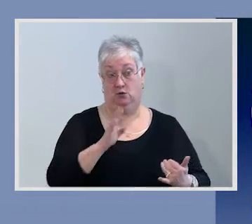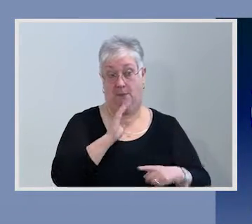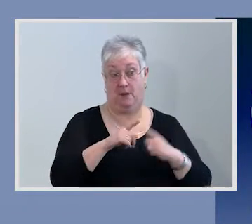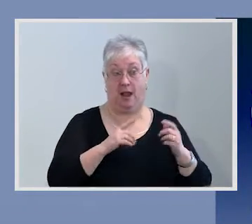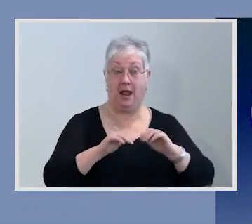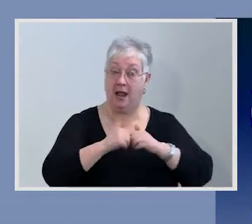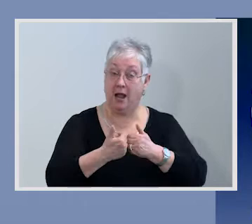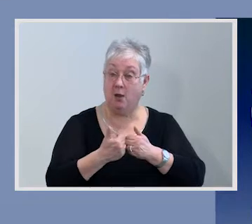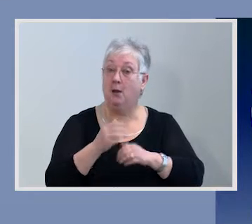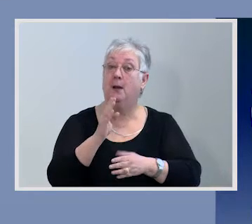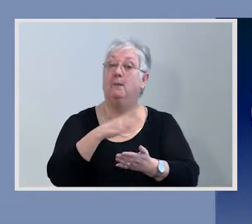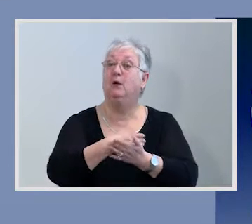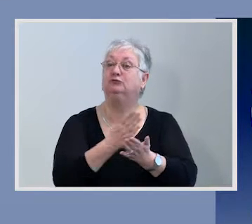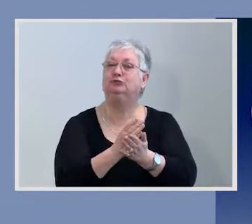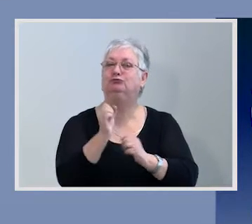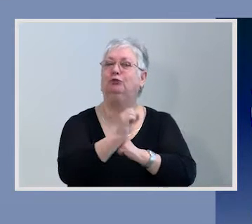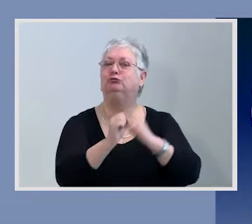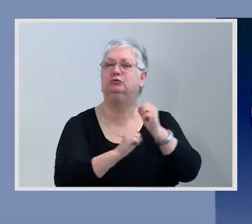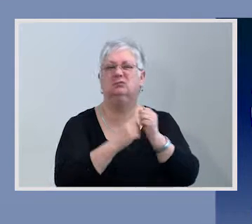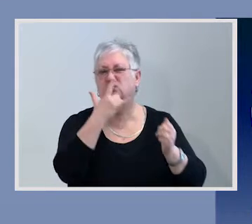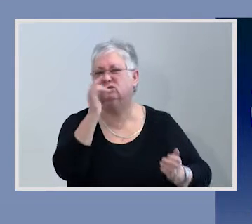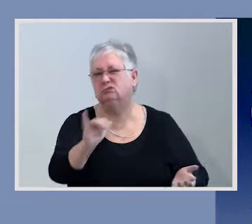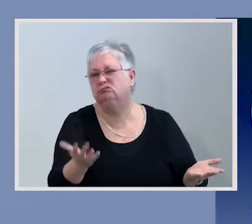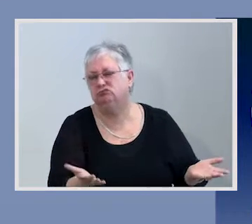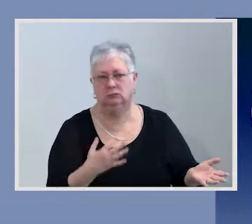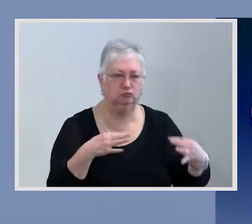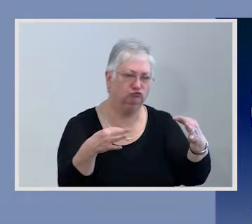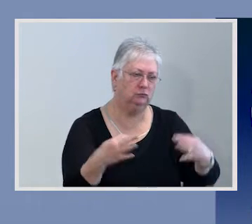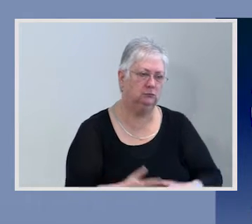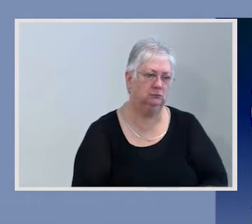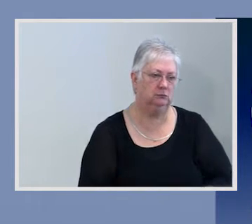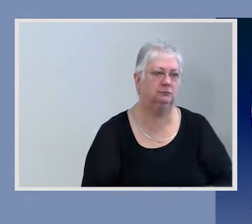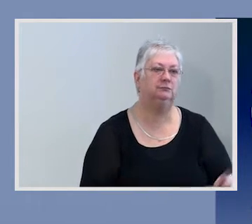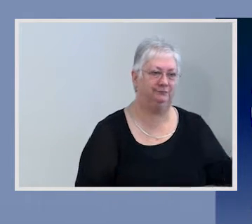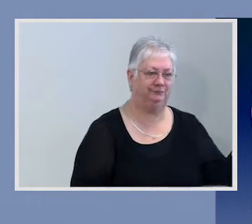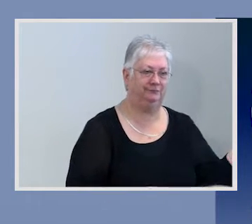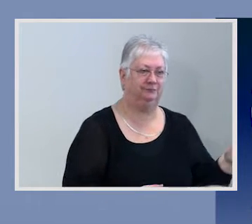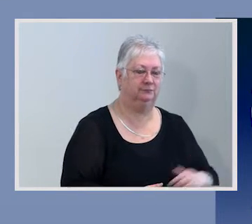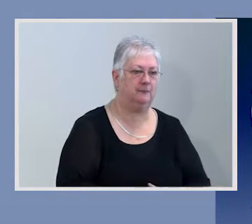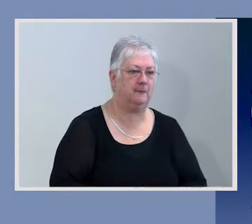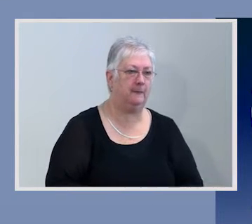THERE'S A SLIDE WITH SOME BIG BUBBLES ON IT. 13.4 AND $1 BILLION. THAT'S A LOT OF MONEY.